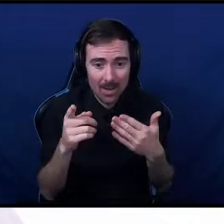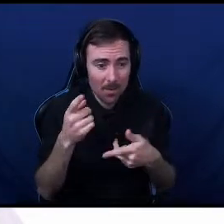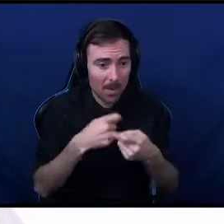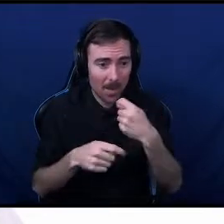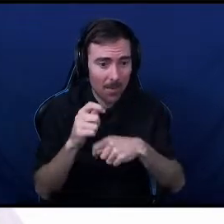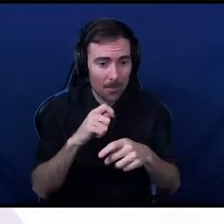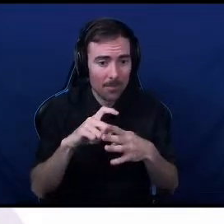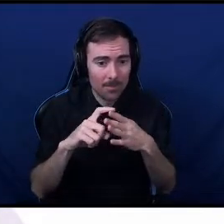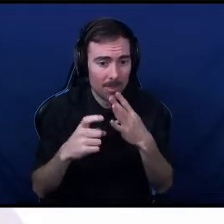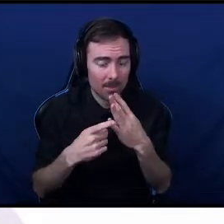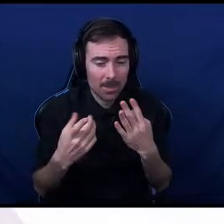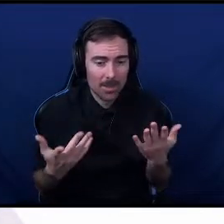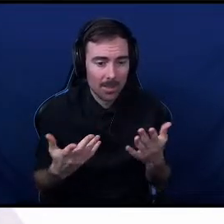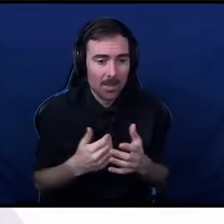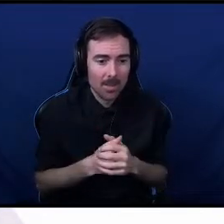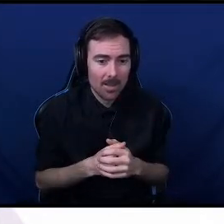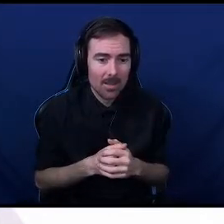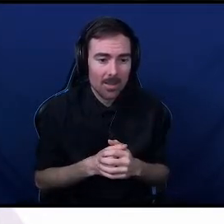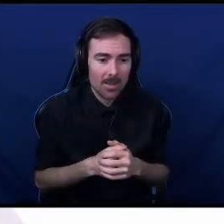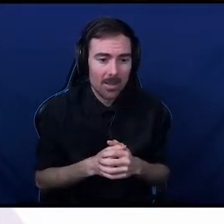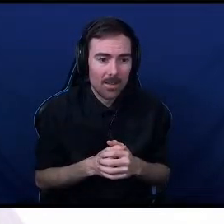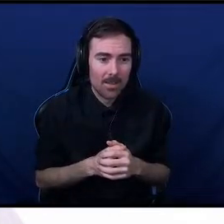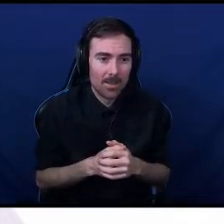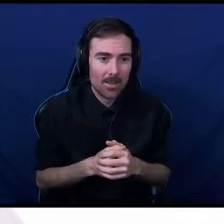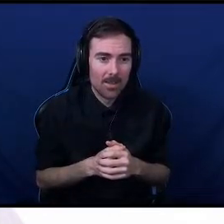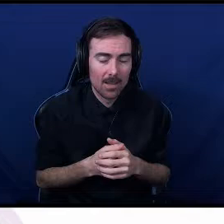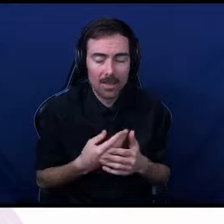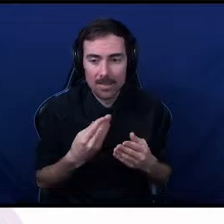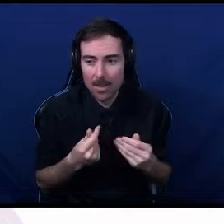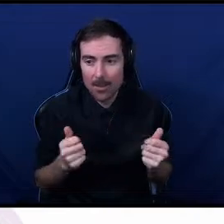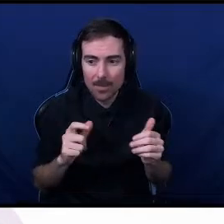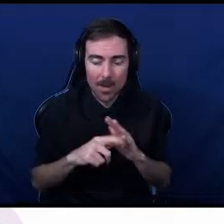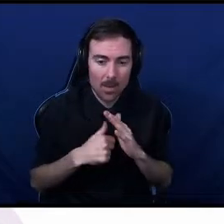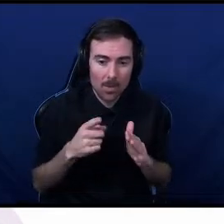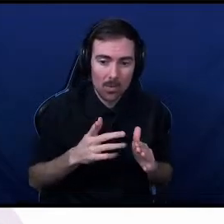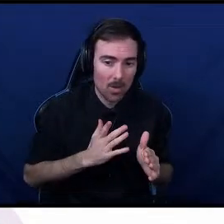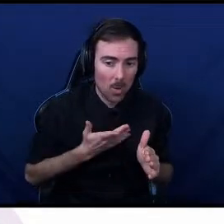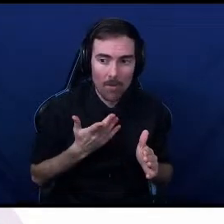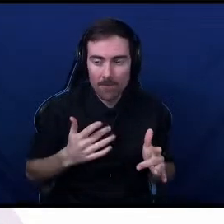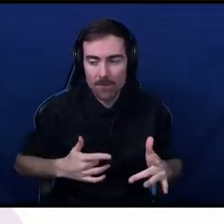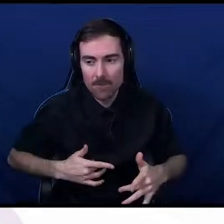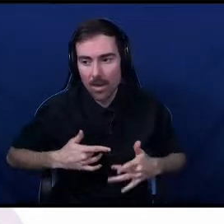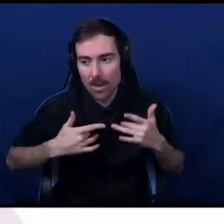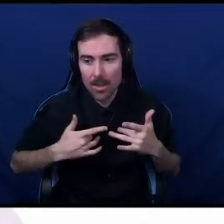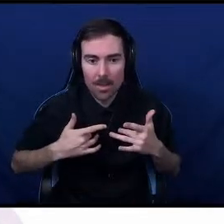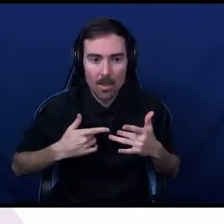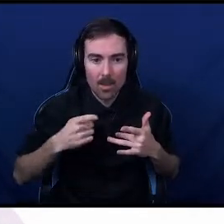there's going to be a point in your life where you don't want to feel like that you have to change to suit the circumstances